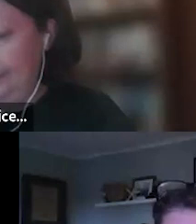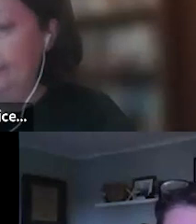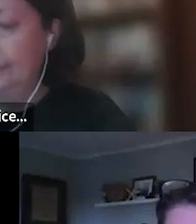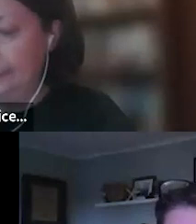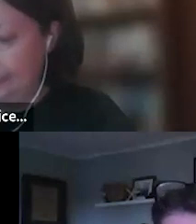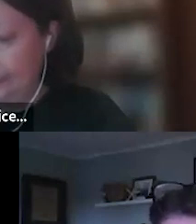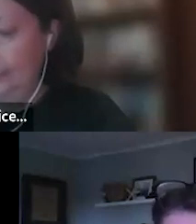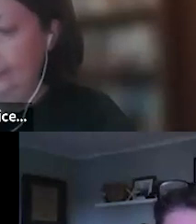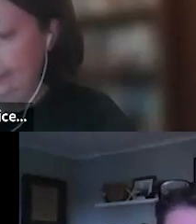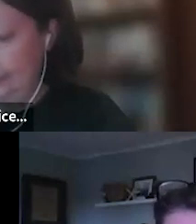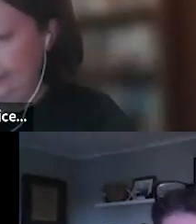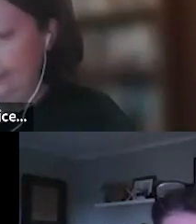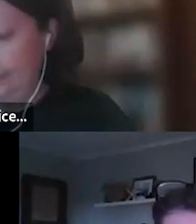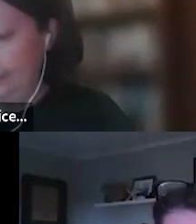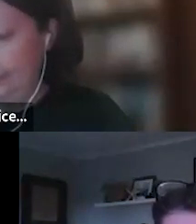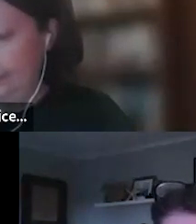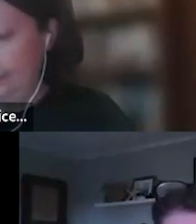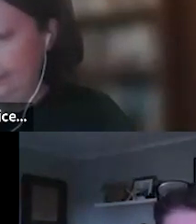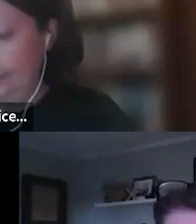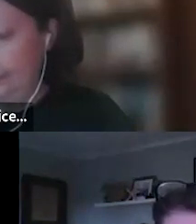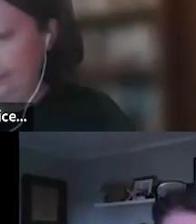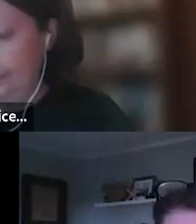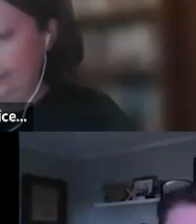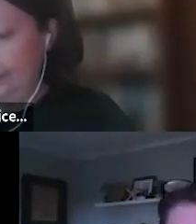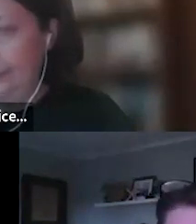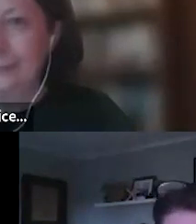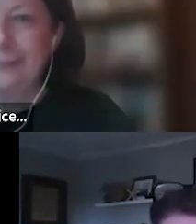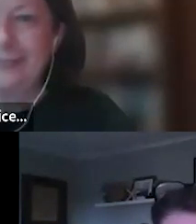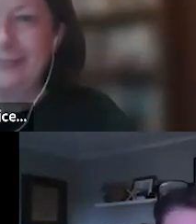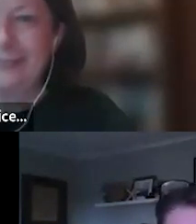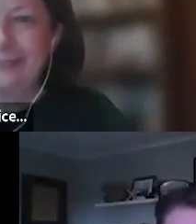that we get calls for Indiana, some other parts of Ohio,